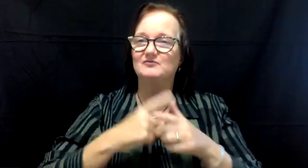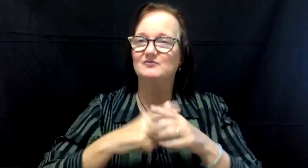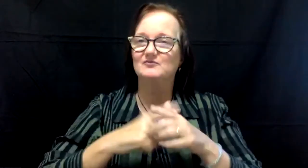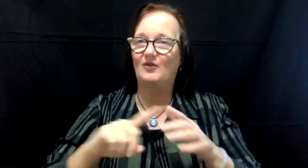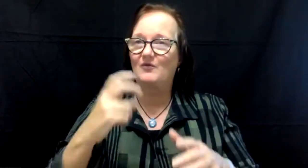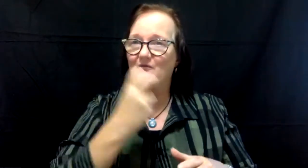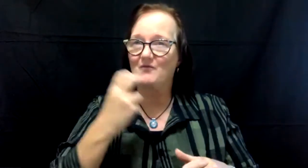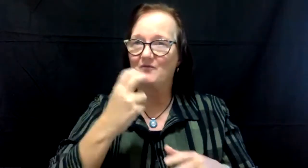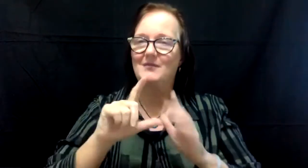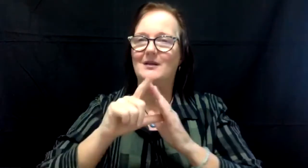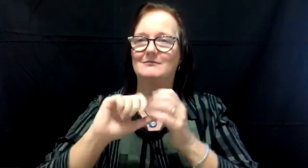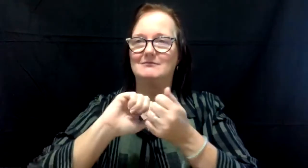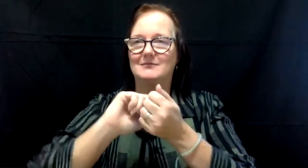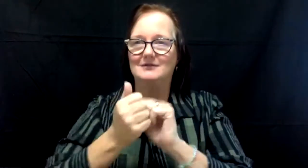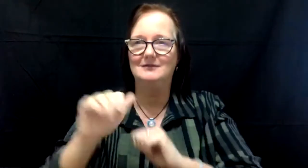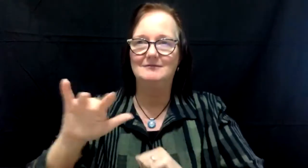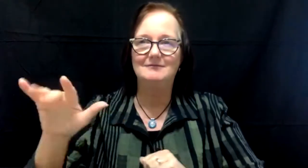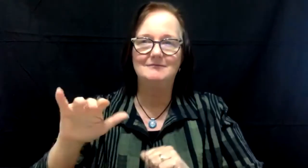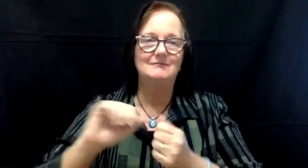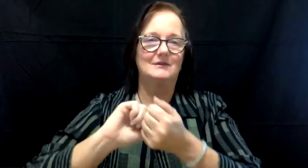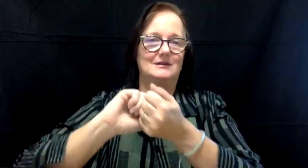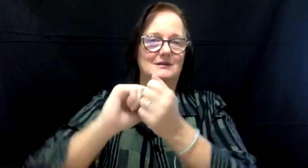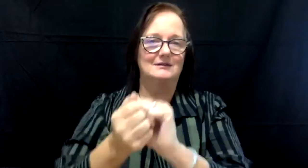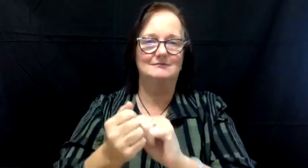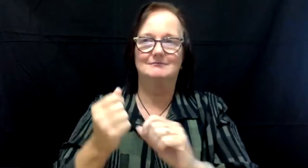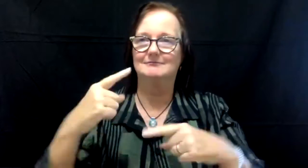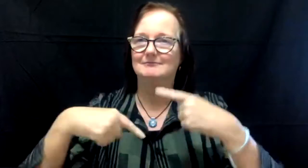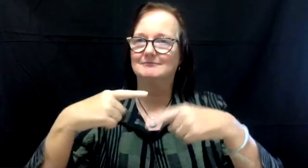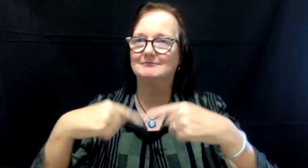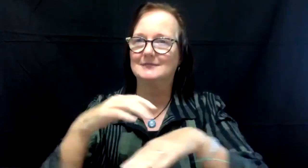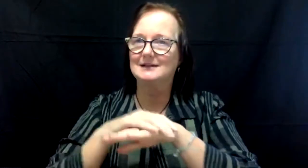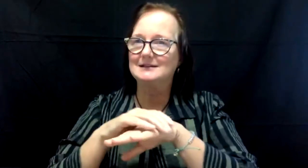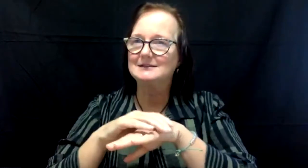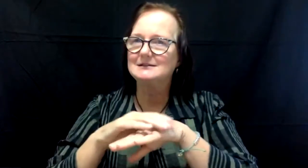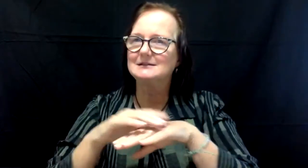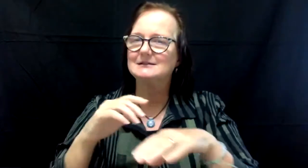My education started out as oral, then fingerspelling, then Signed English.